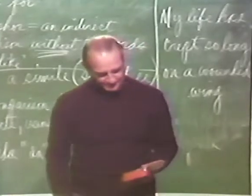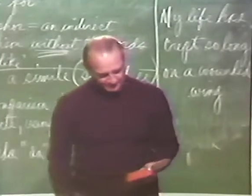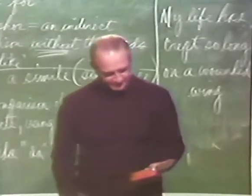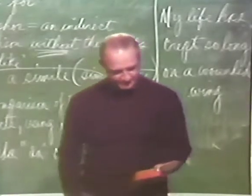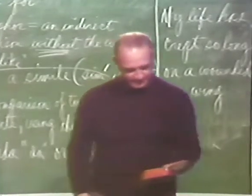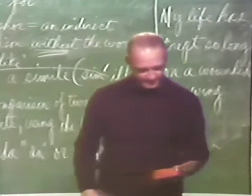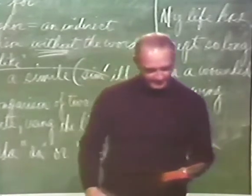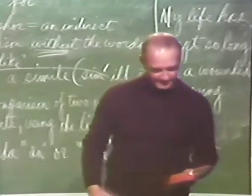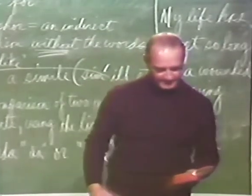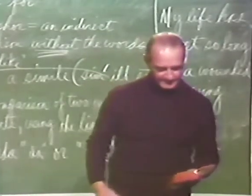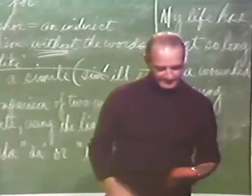THE LAST ONE.